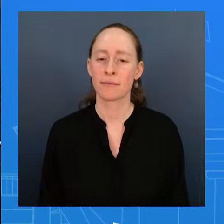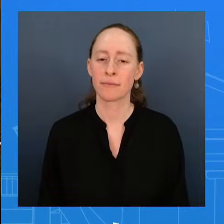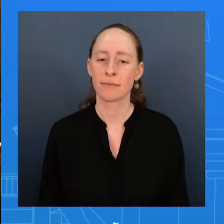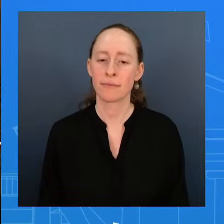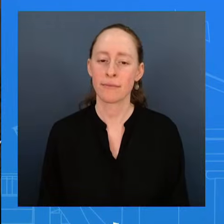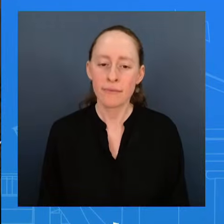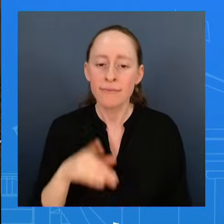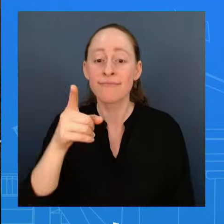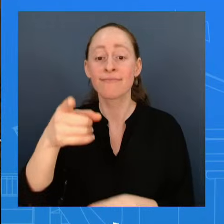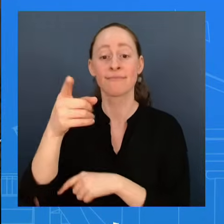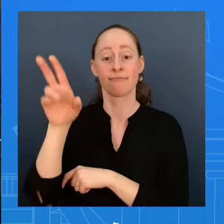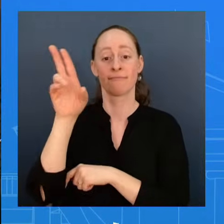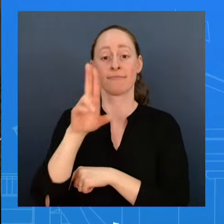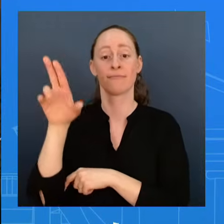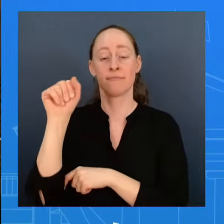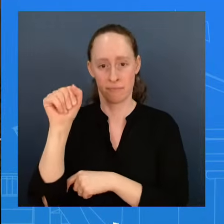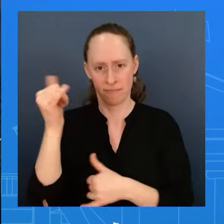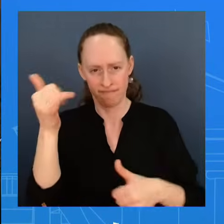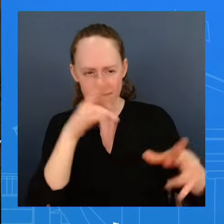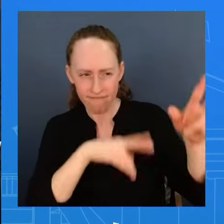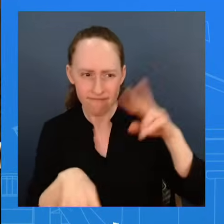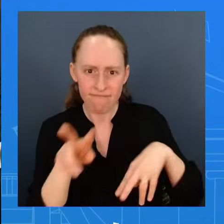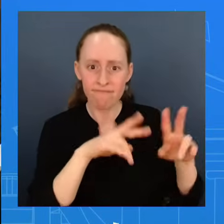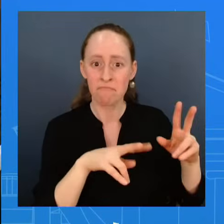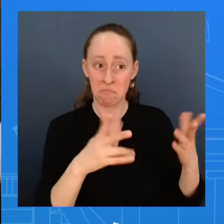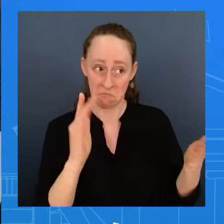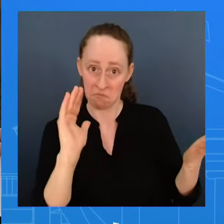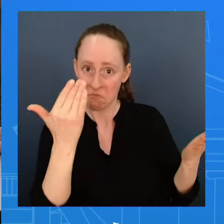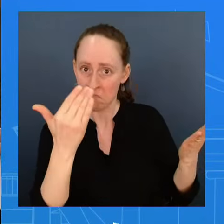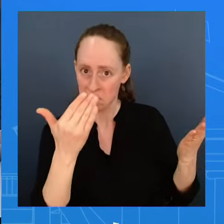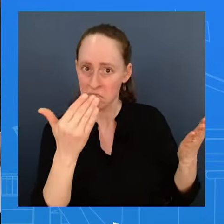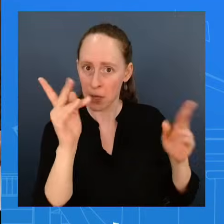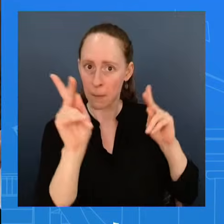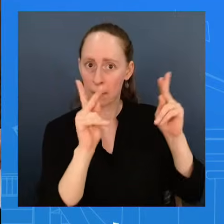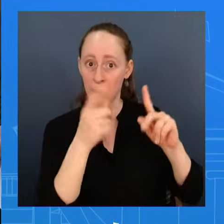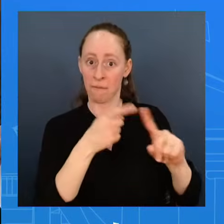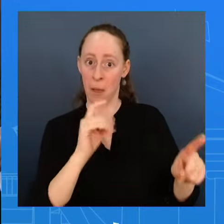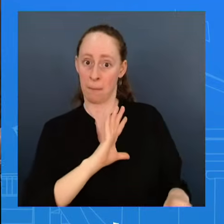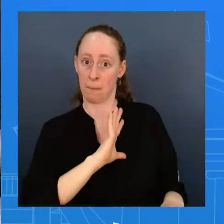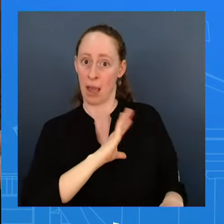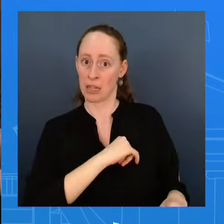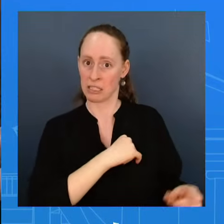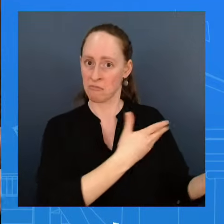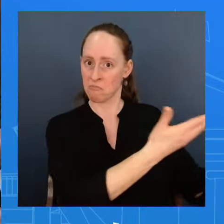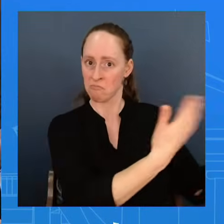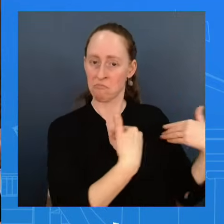do you know how many people that the U.S. hopes to relocate?